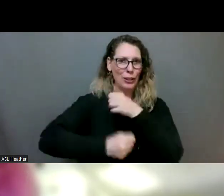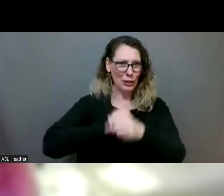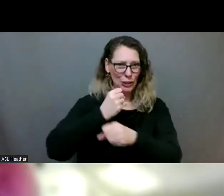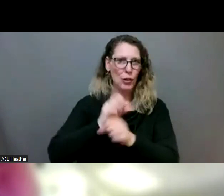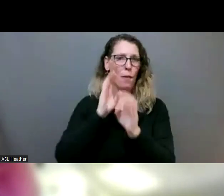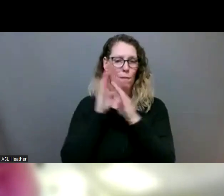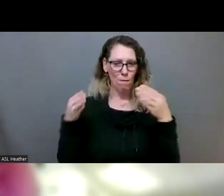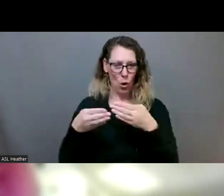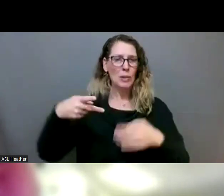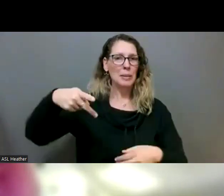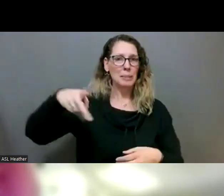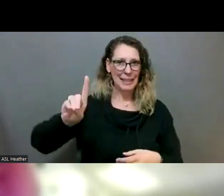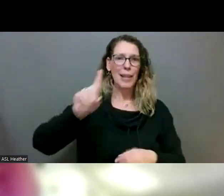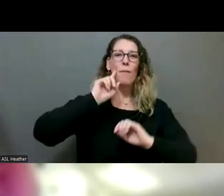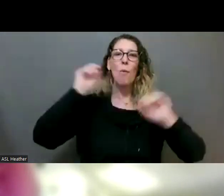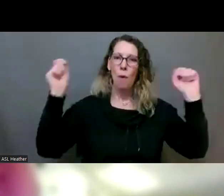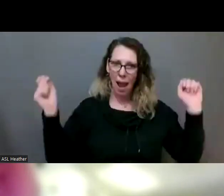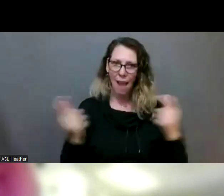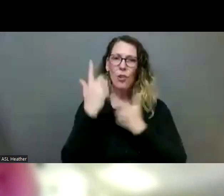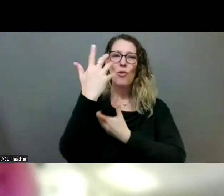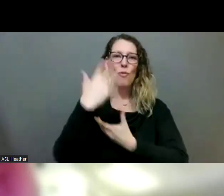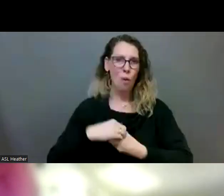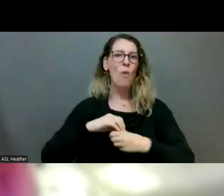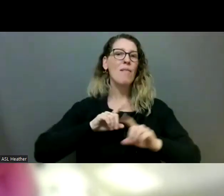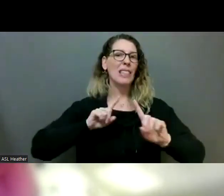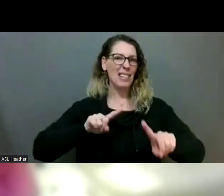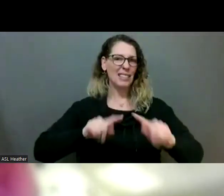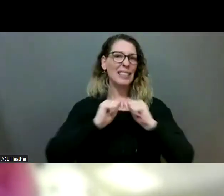development for everyone who's part of those attendance teams from the administrators to